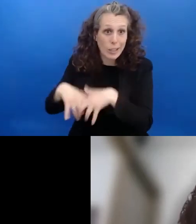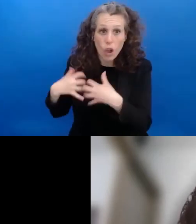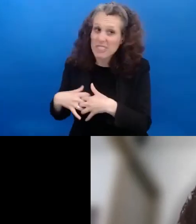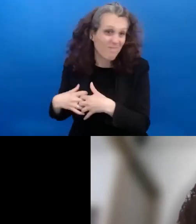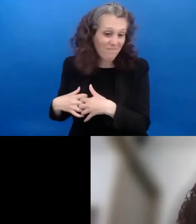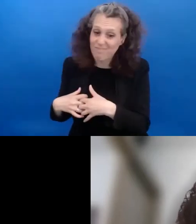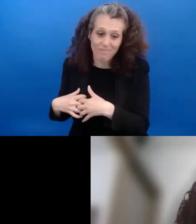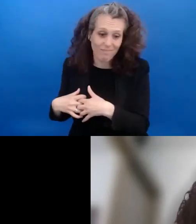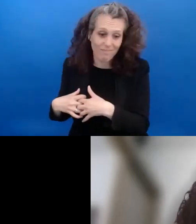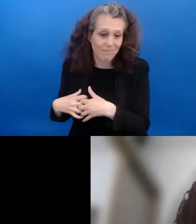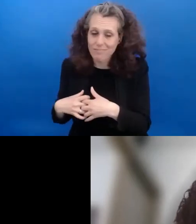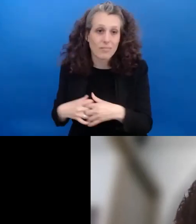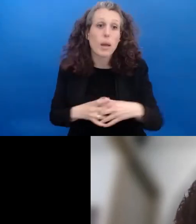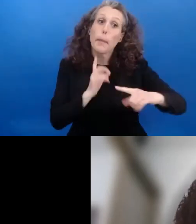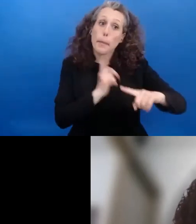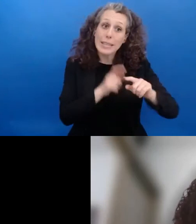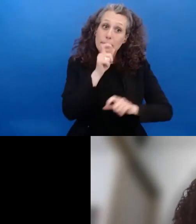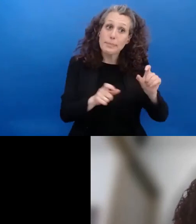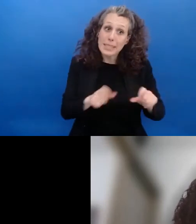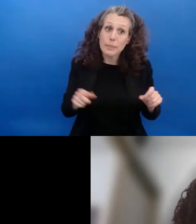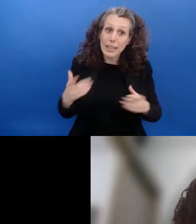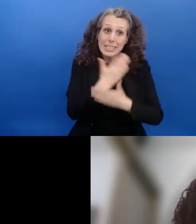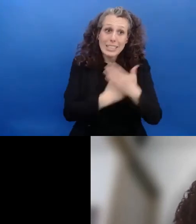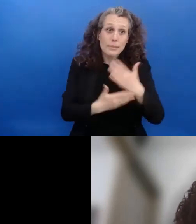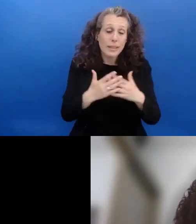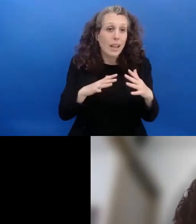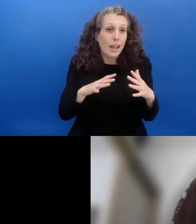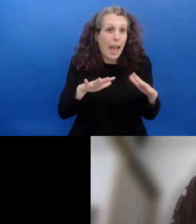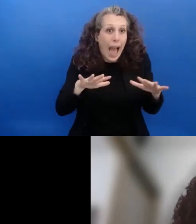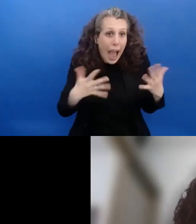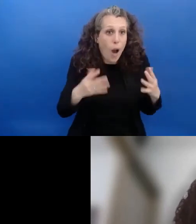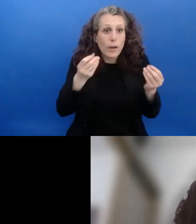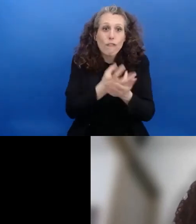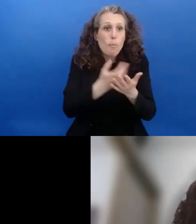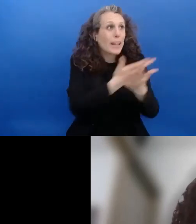can access to the needed information and can stay connected with each others